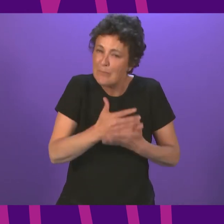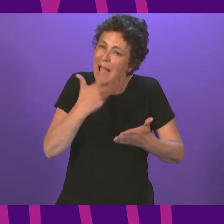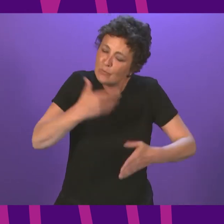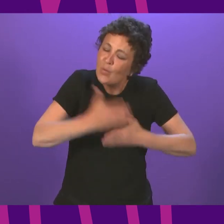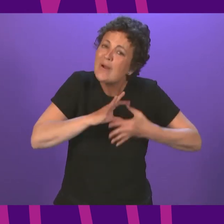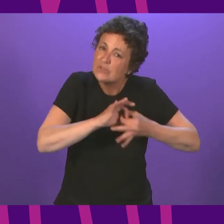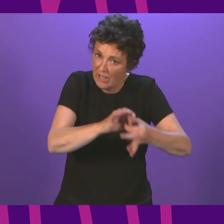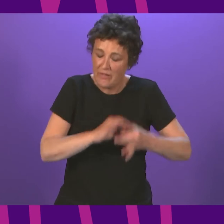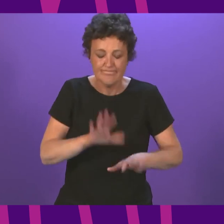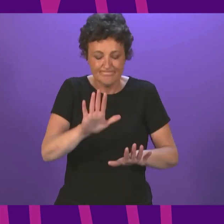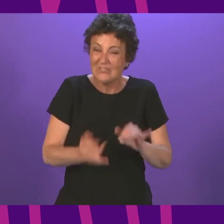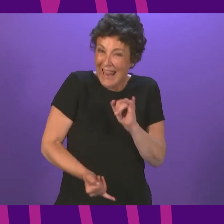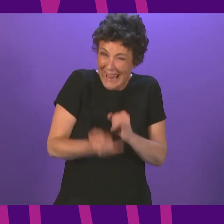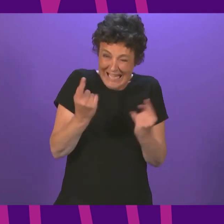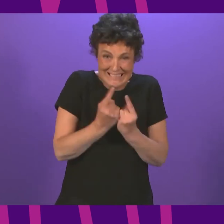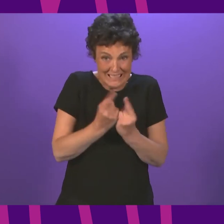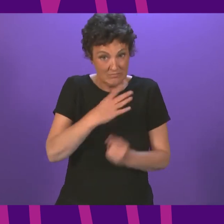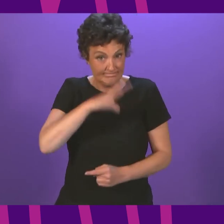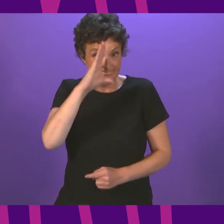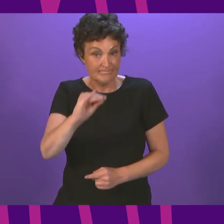way, so that is appreciated.